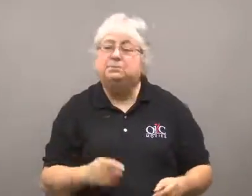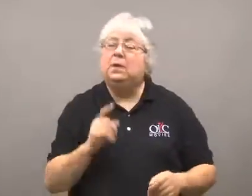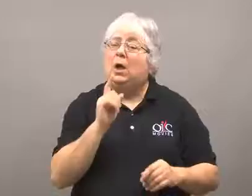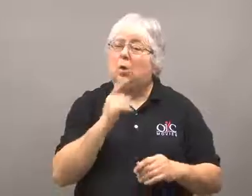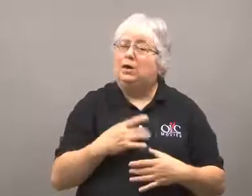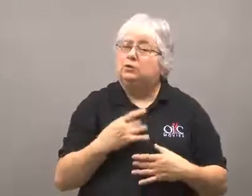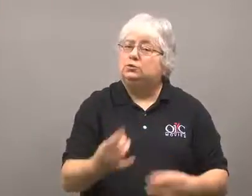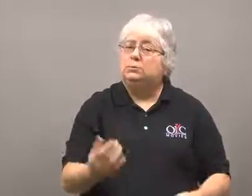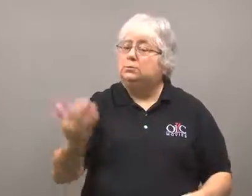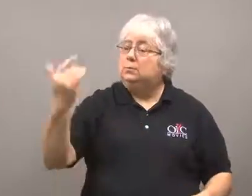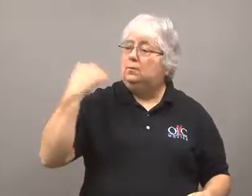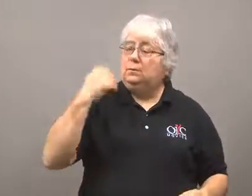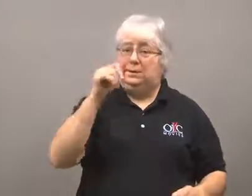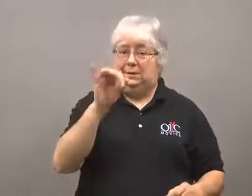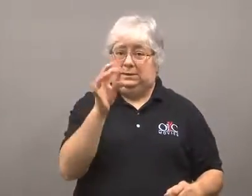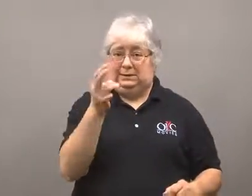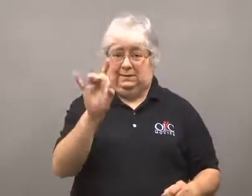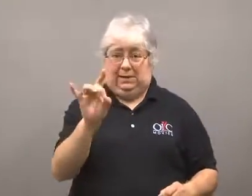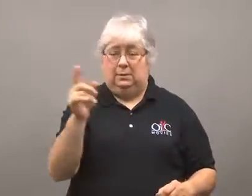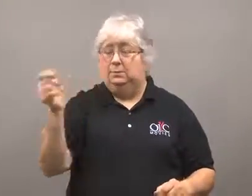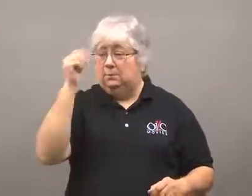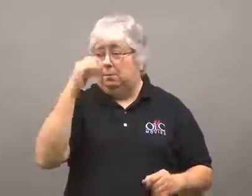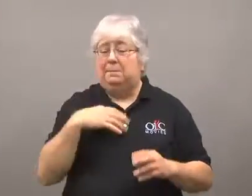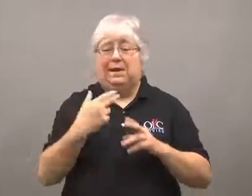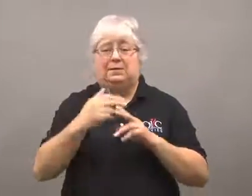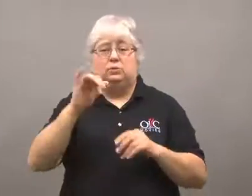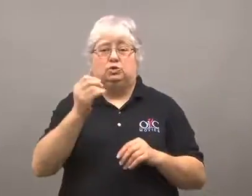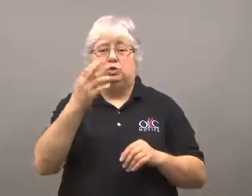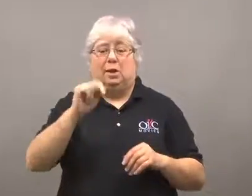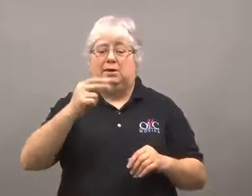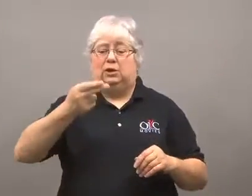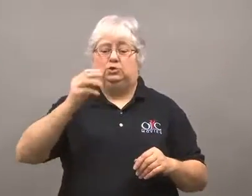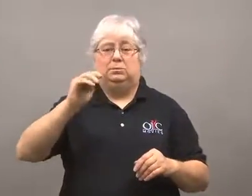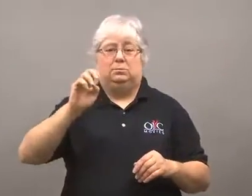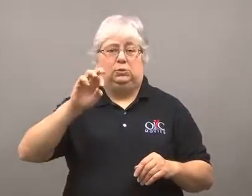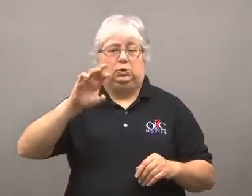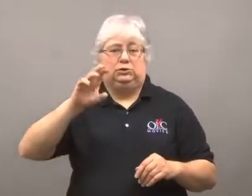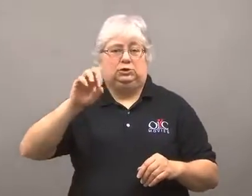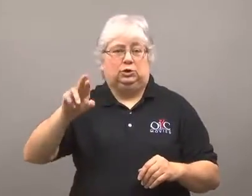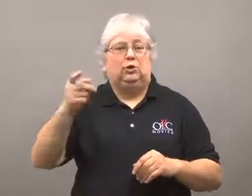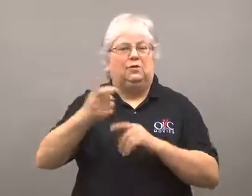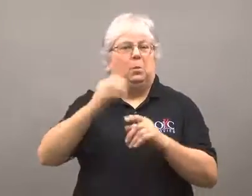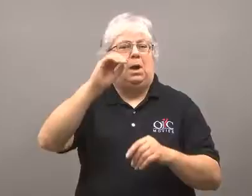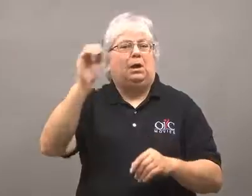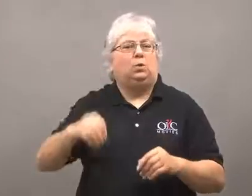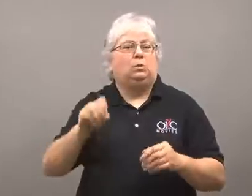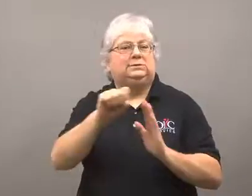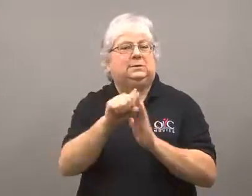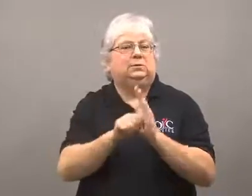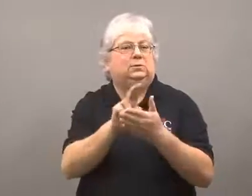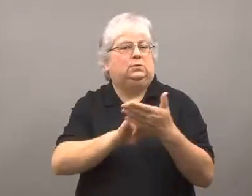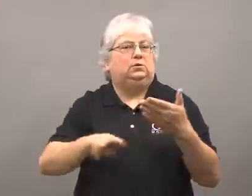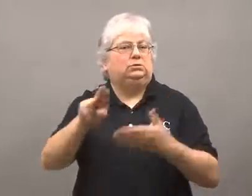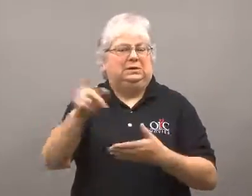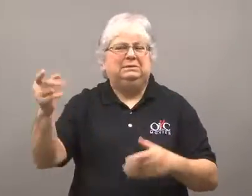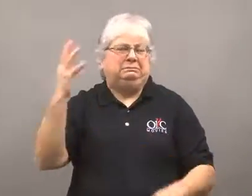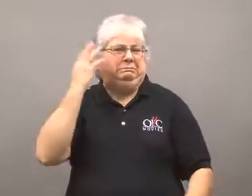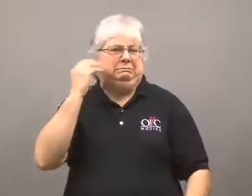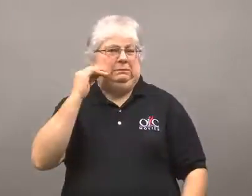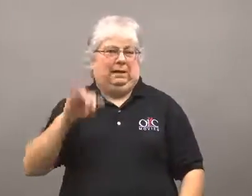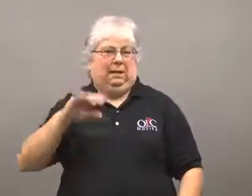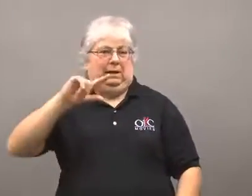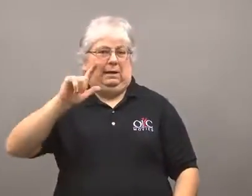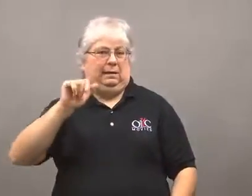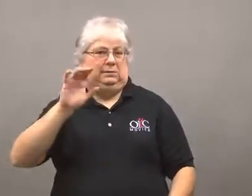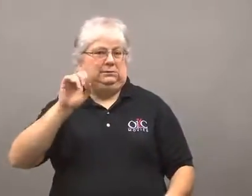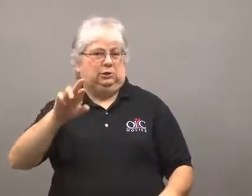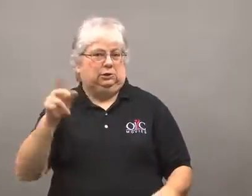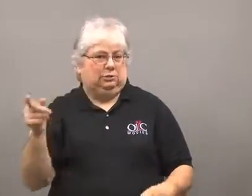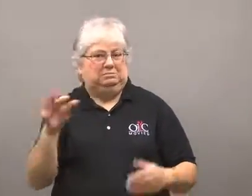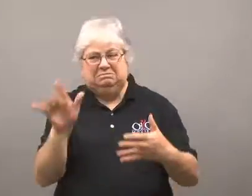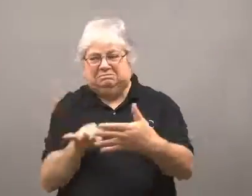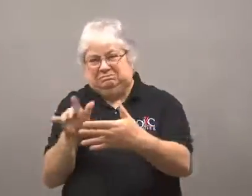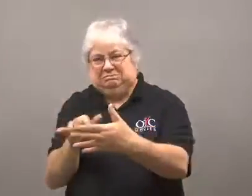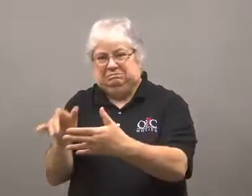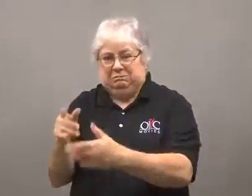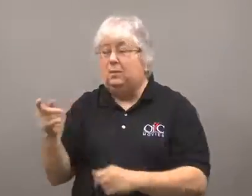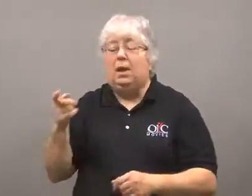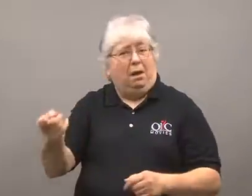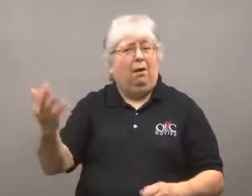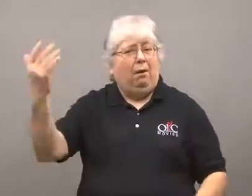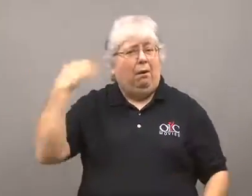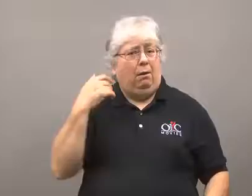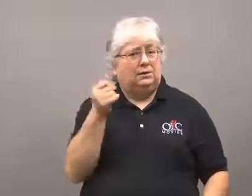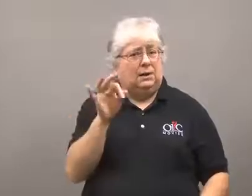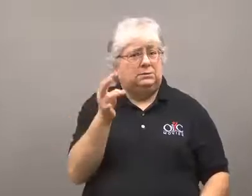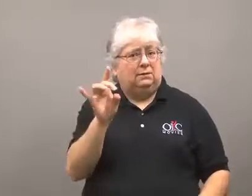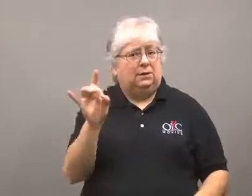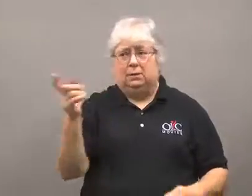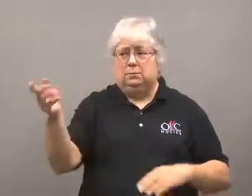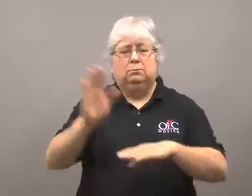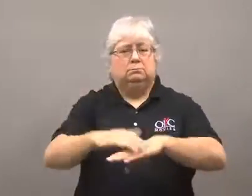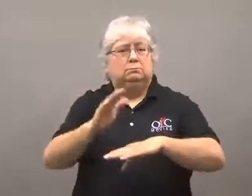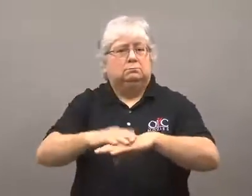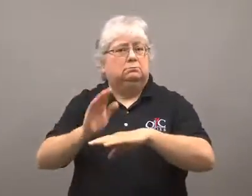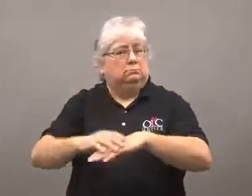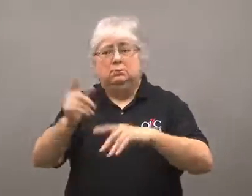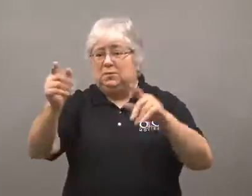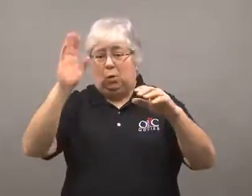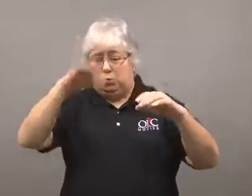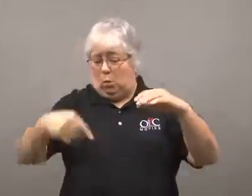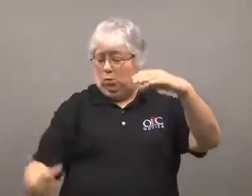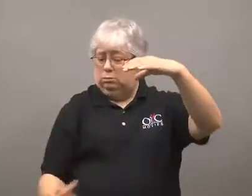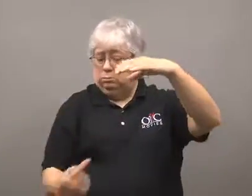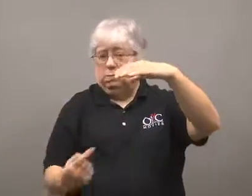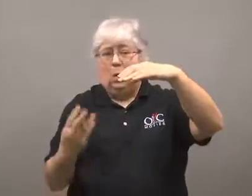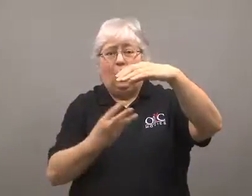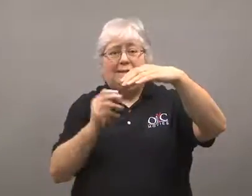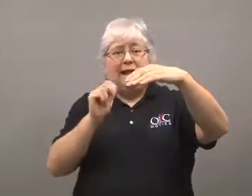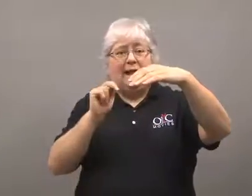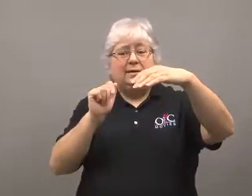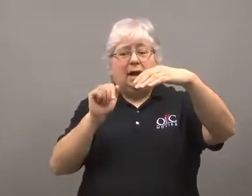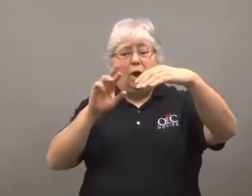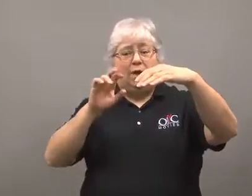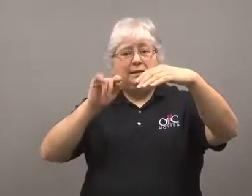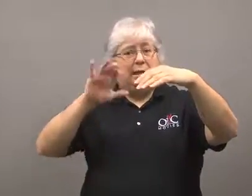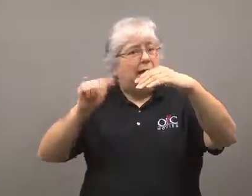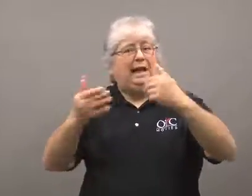Interestingly, in 1978, John H. Mercer, a glacier expert from Ohio State University,